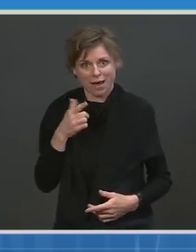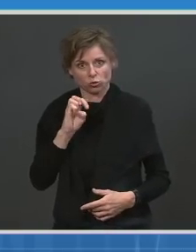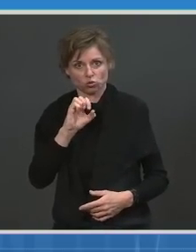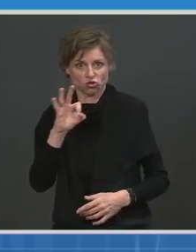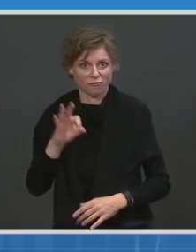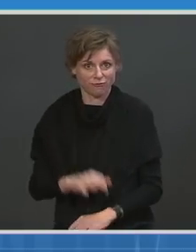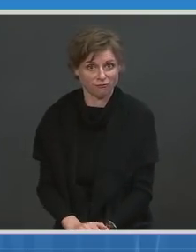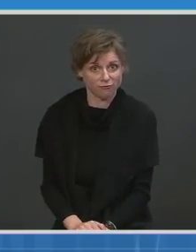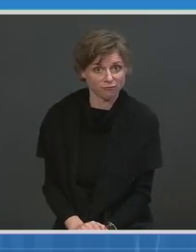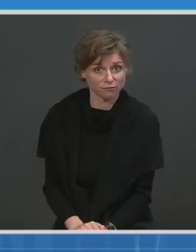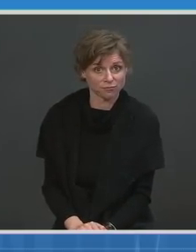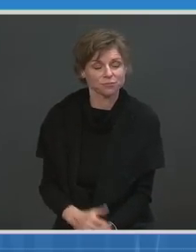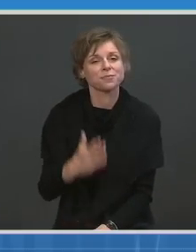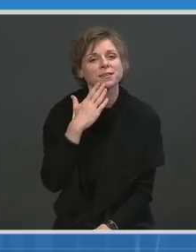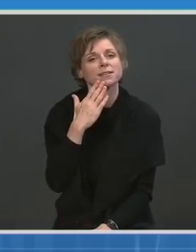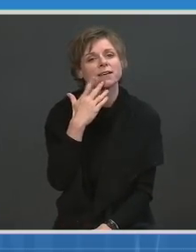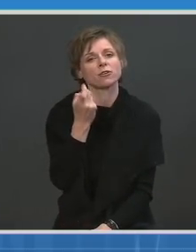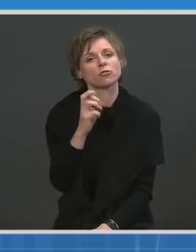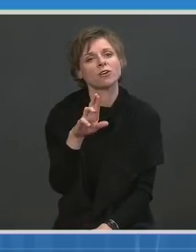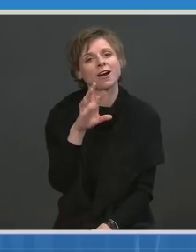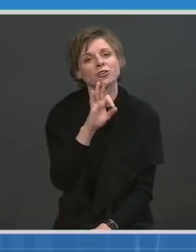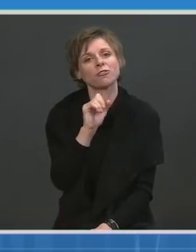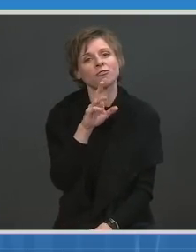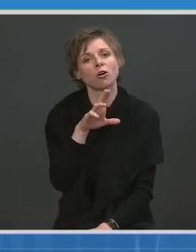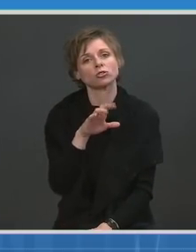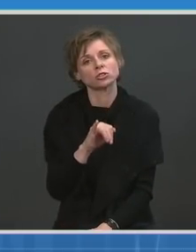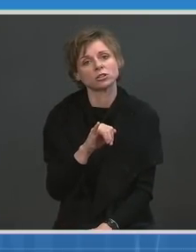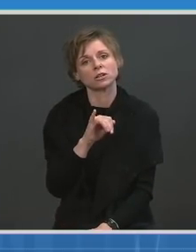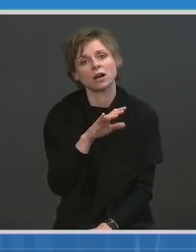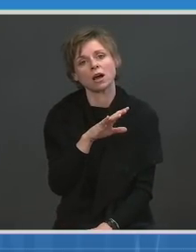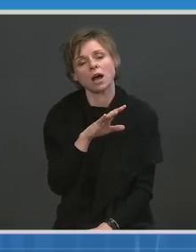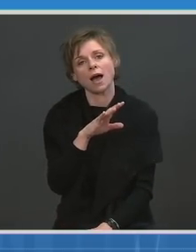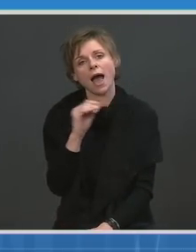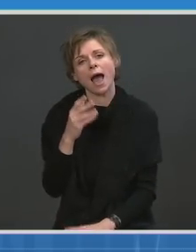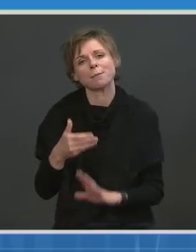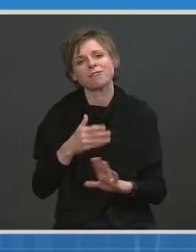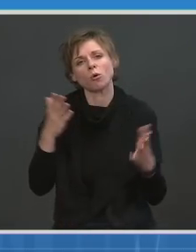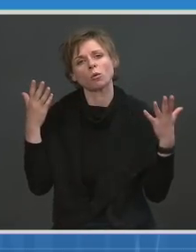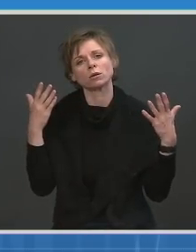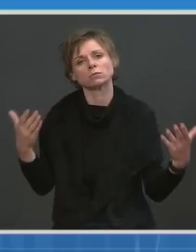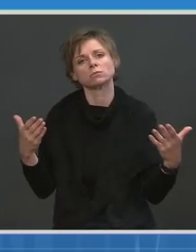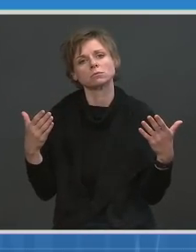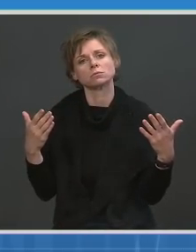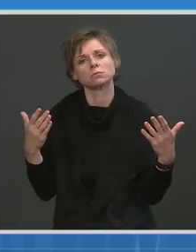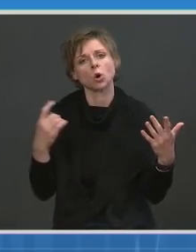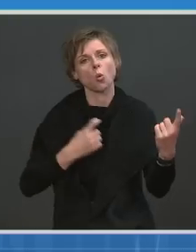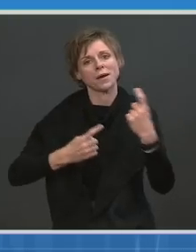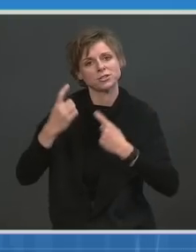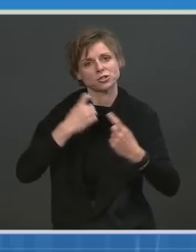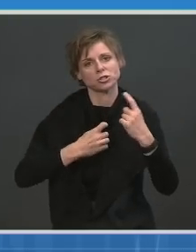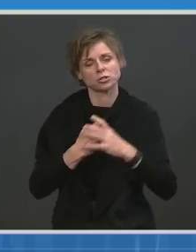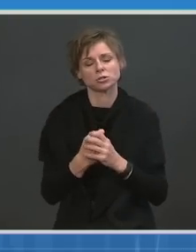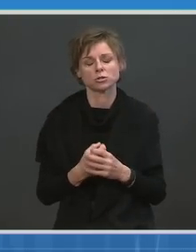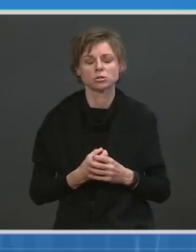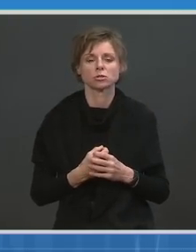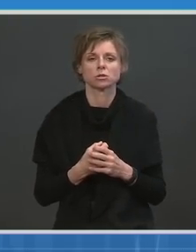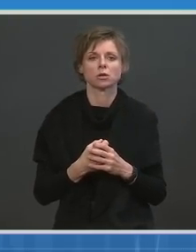Mr. Zients: Thank you, Dr. Fauci. And before we open up it for questions, I spoke at the beginning about reaching the President's goal